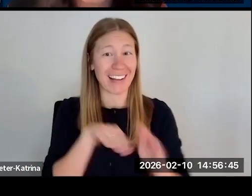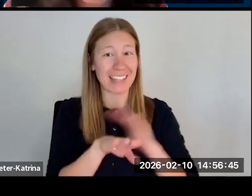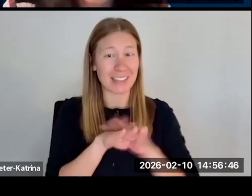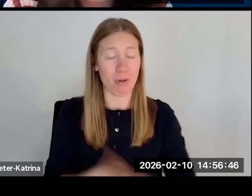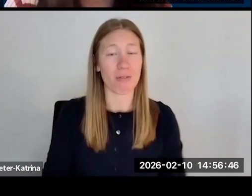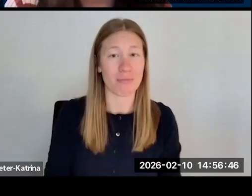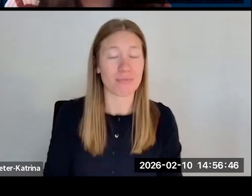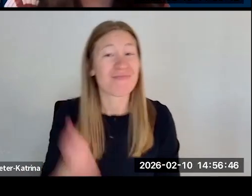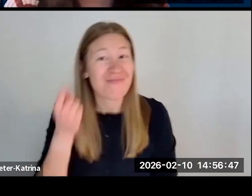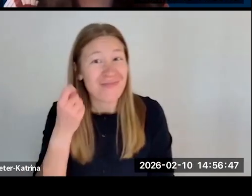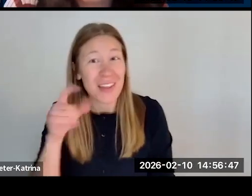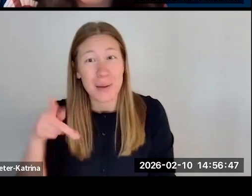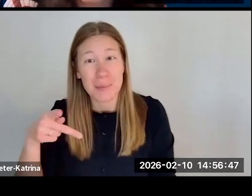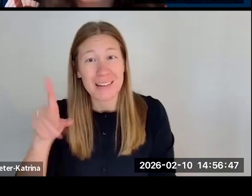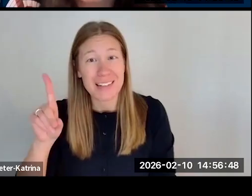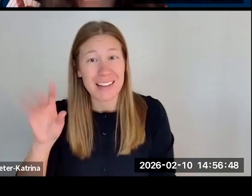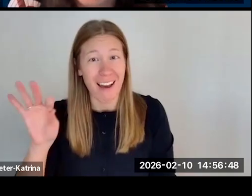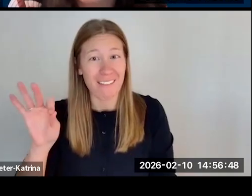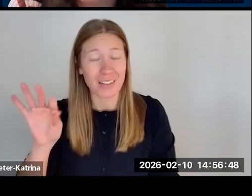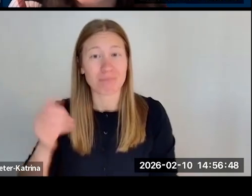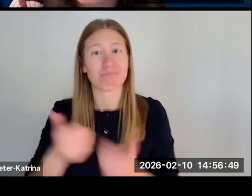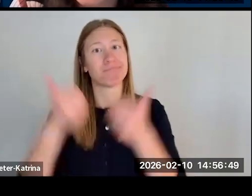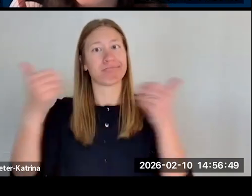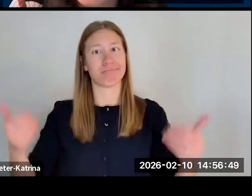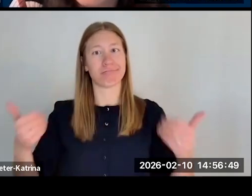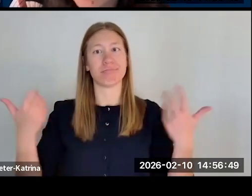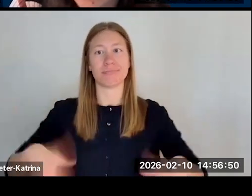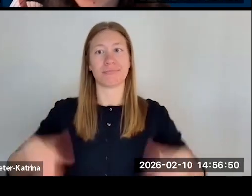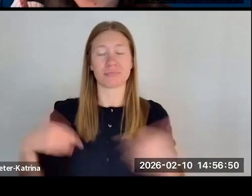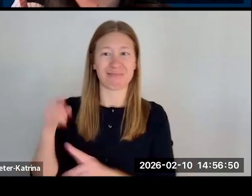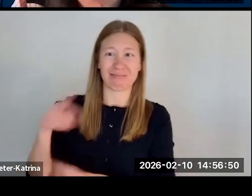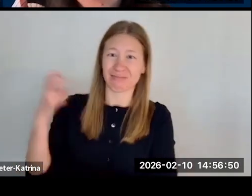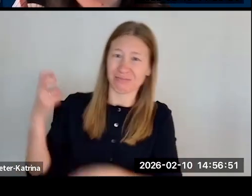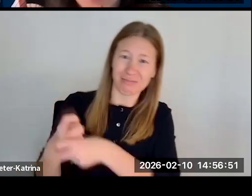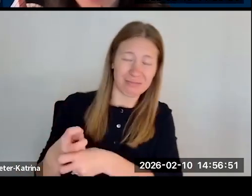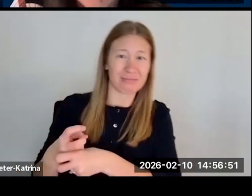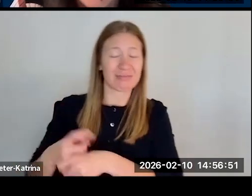it is a much more difficult time consuming and technical process.